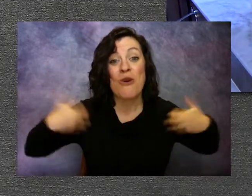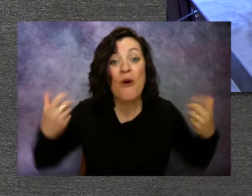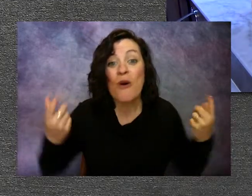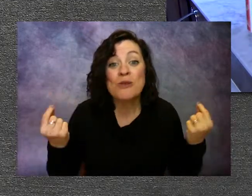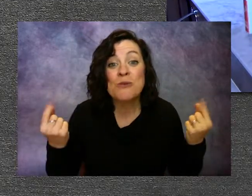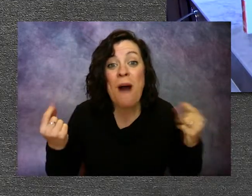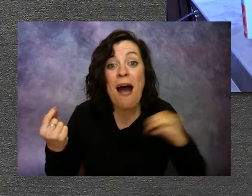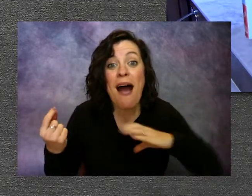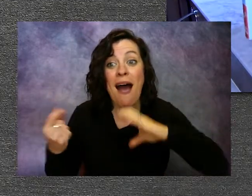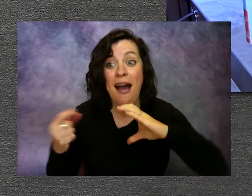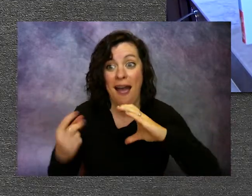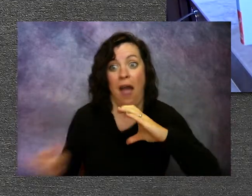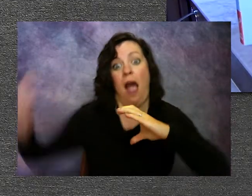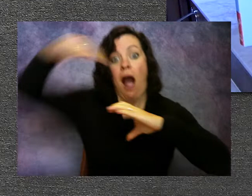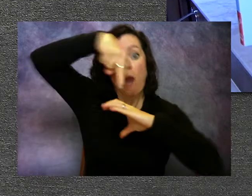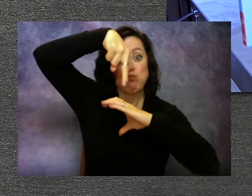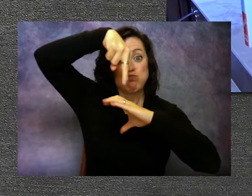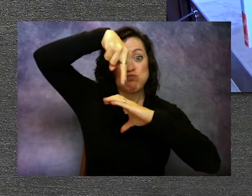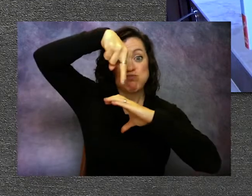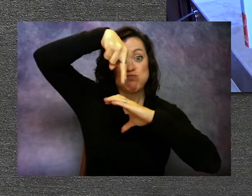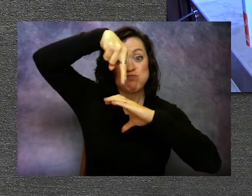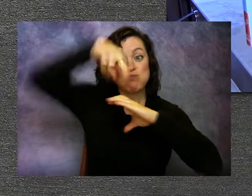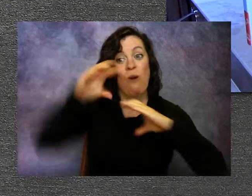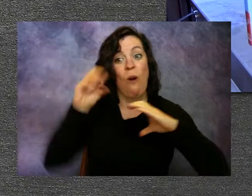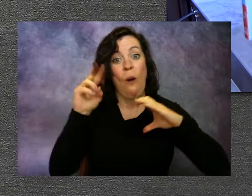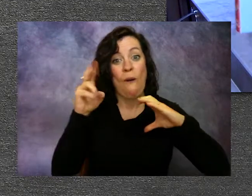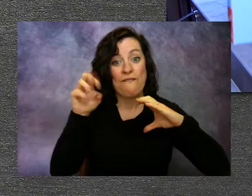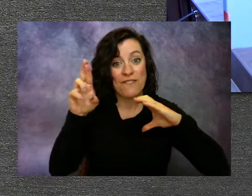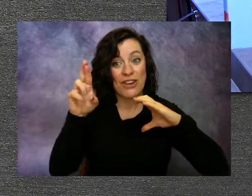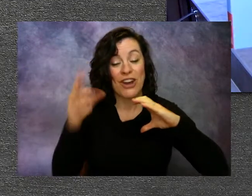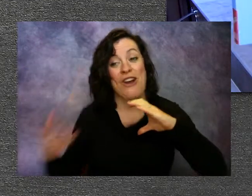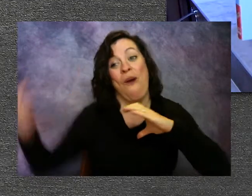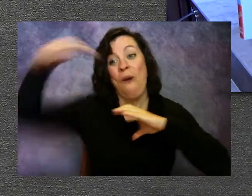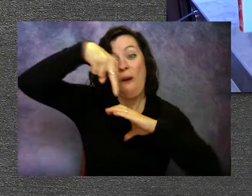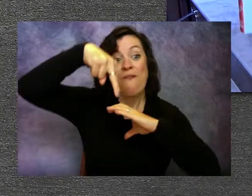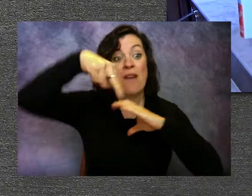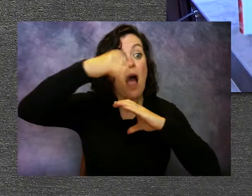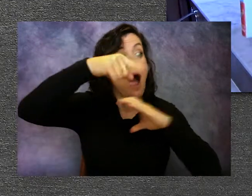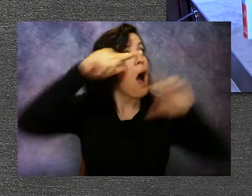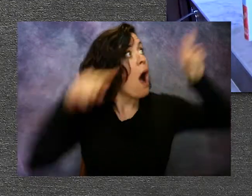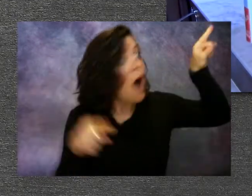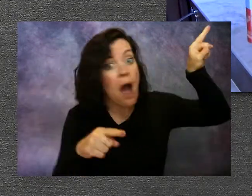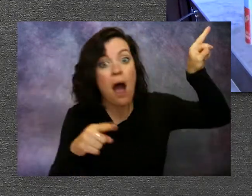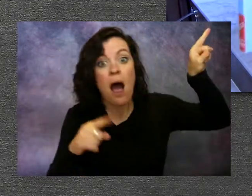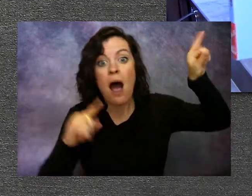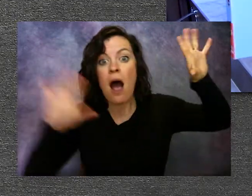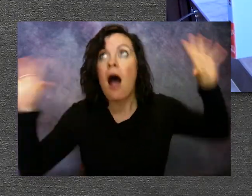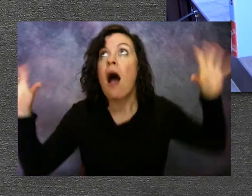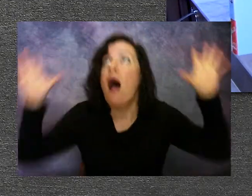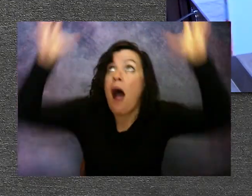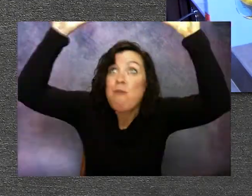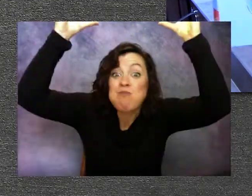and then next to it, you see George under the ball. I heard you, very good.